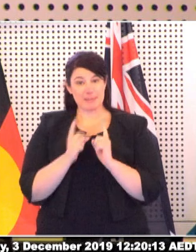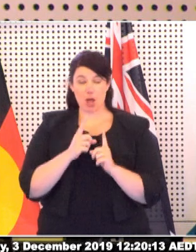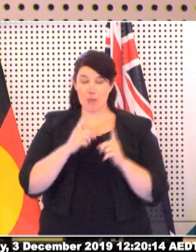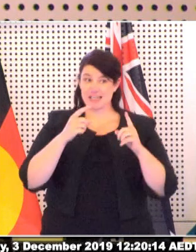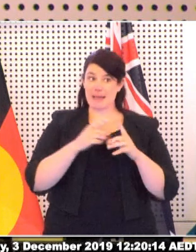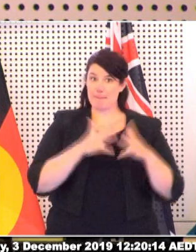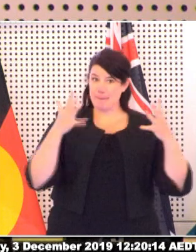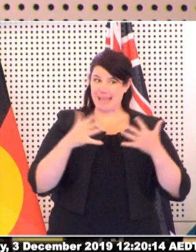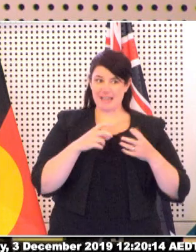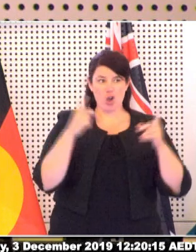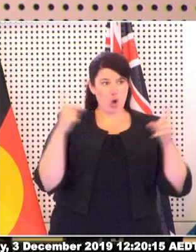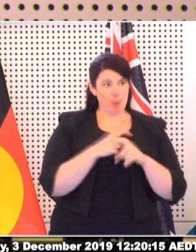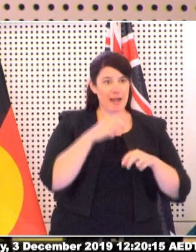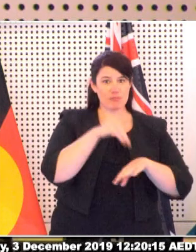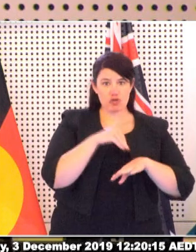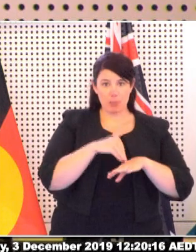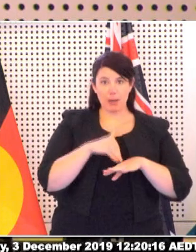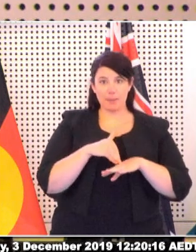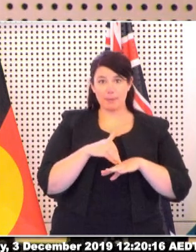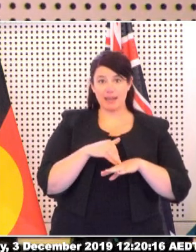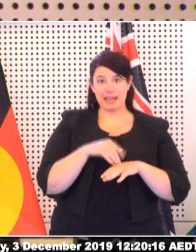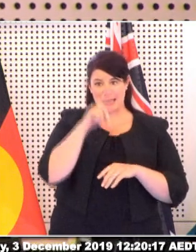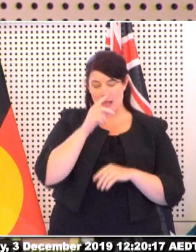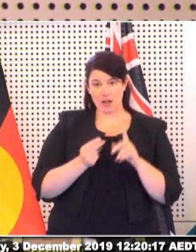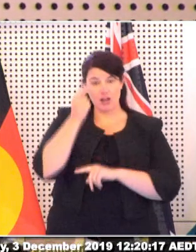solutions that may only be feasible over a period of time.